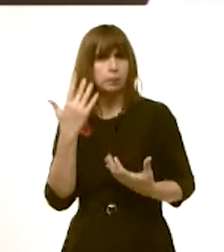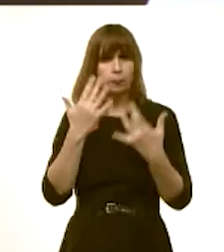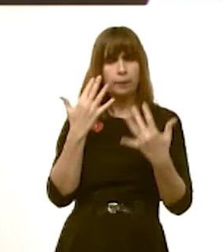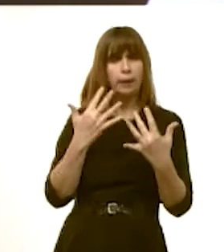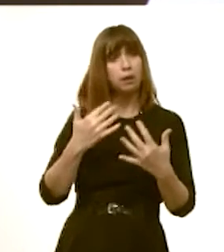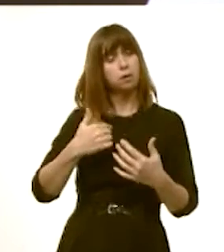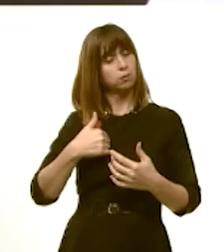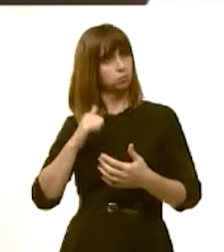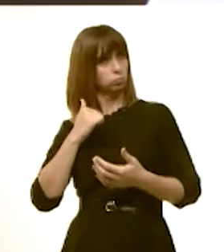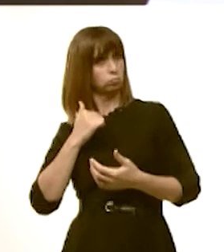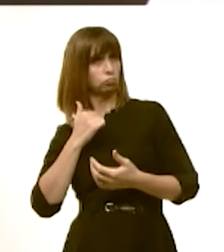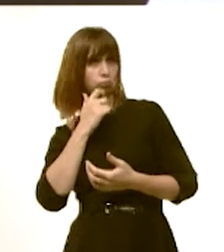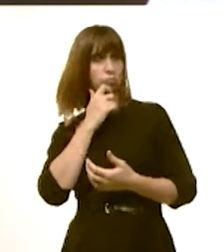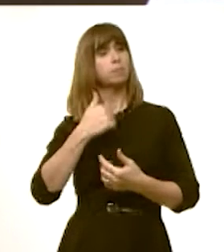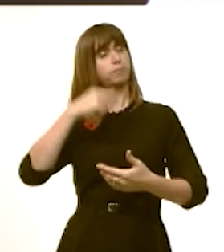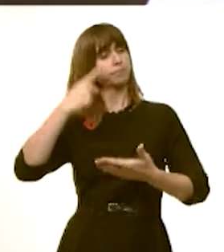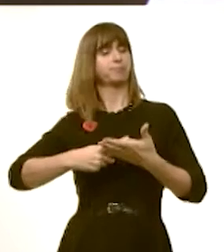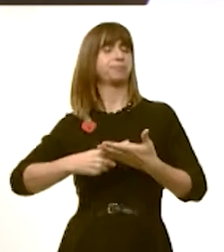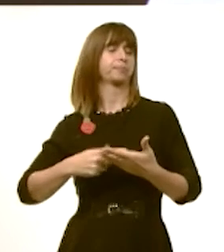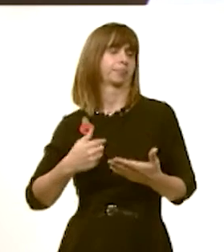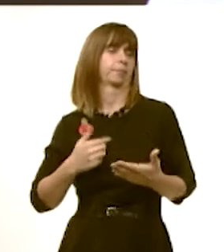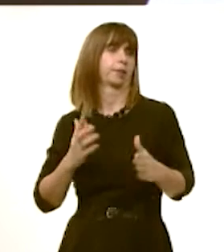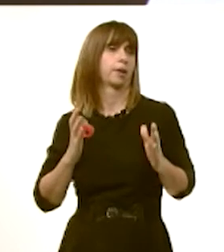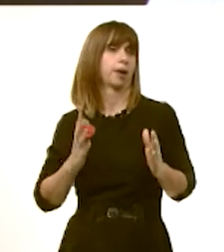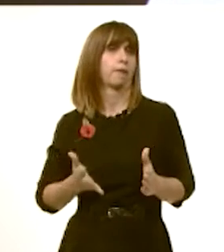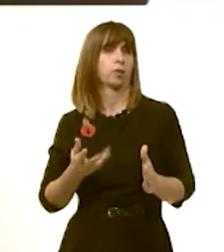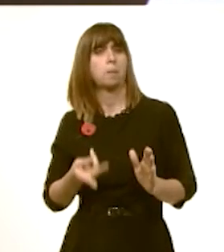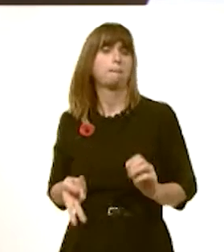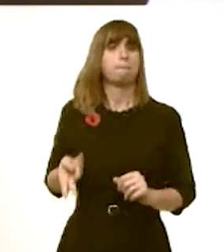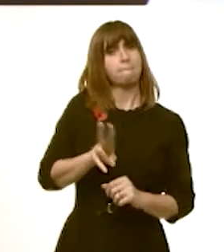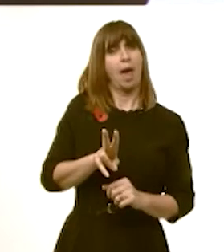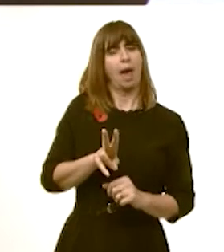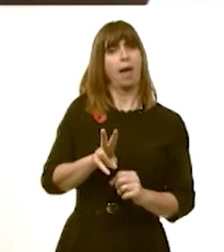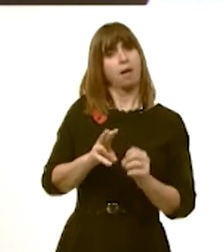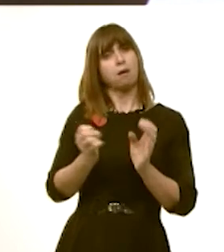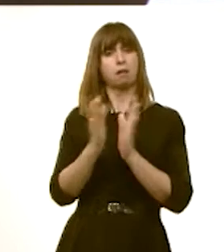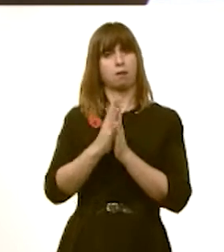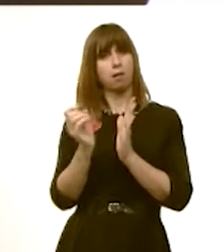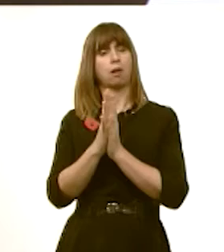I took the decision that we had to reintroduce the system where it was possible to see where